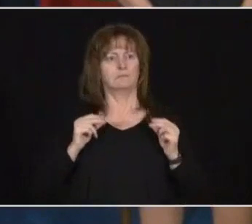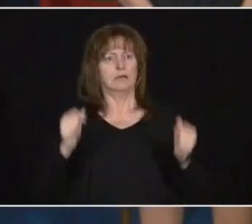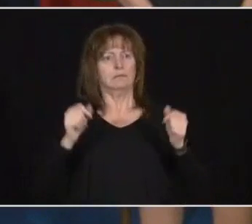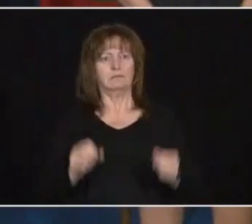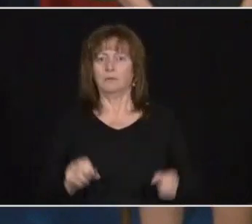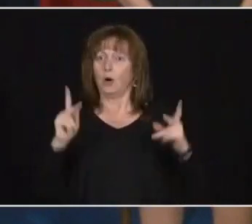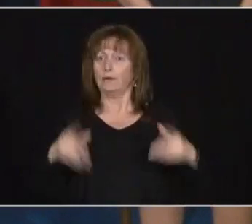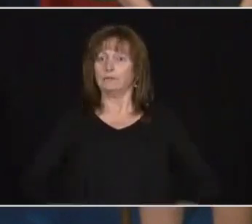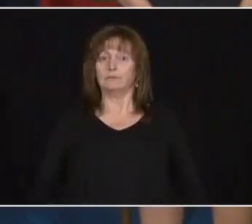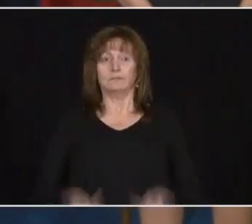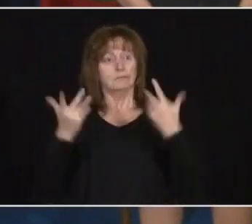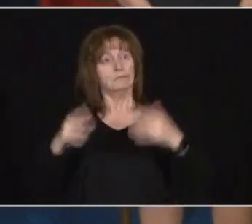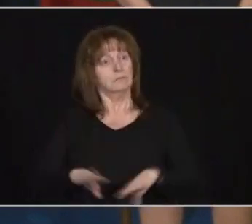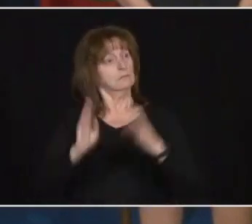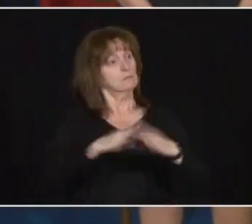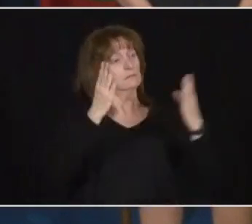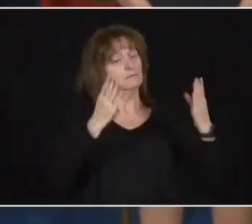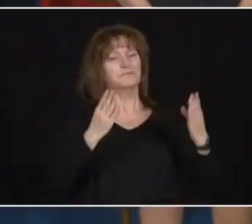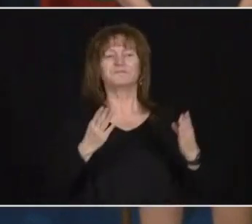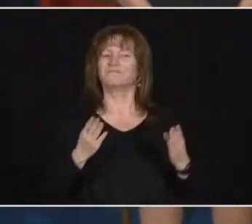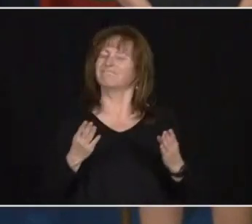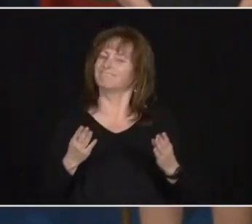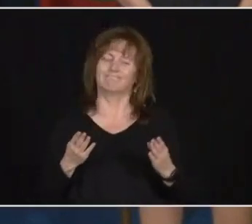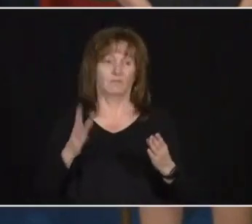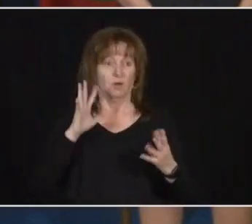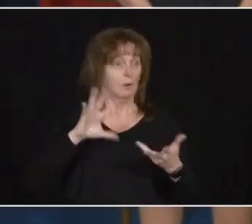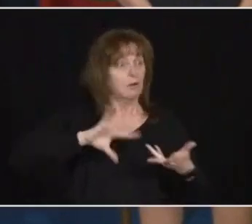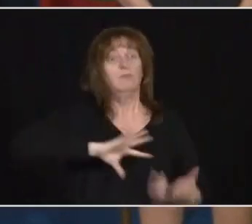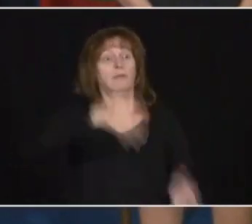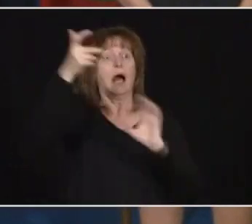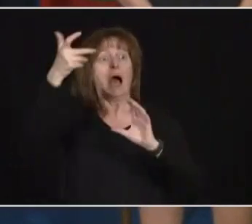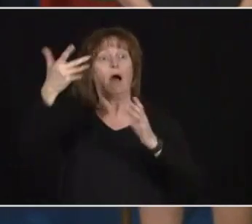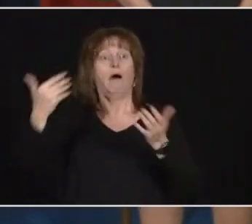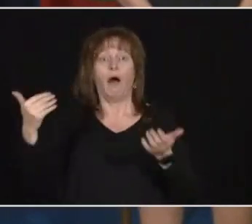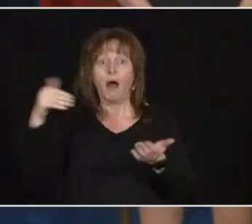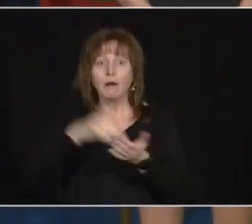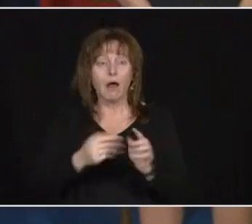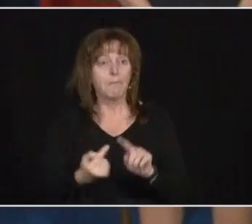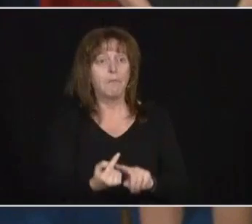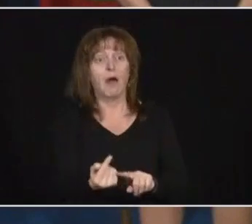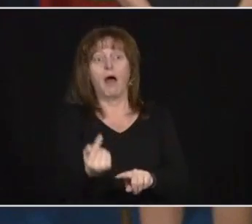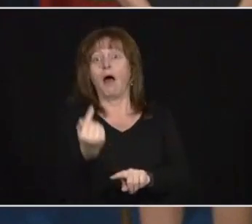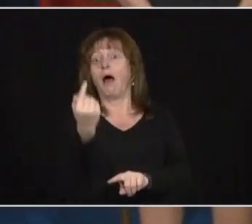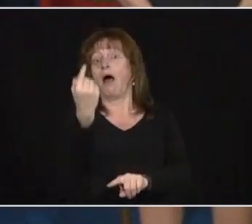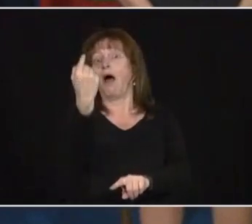just say, OK, we're opening up, that could backfire on us and then where do we go?